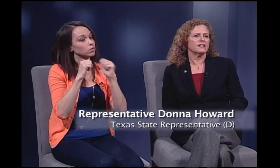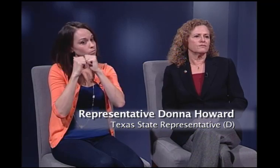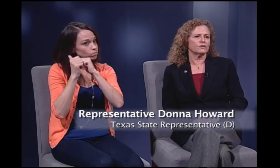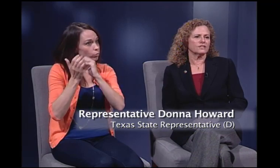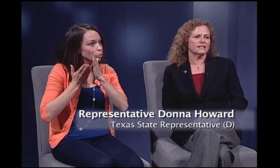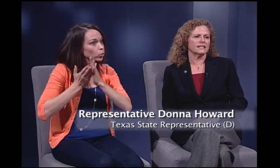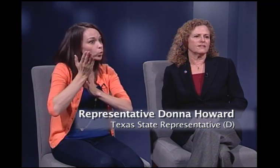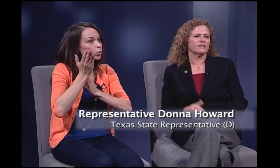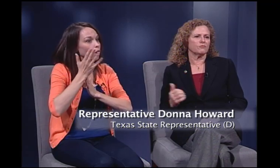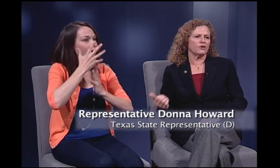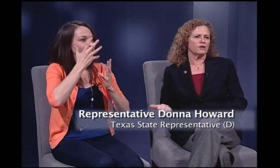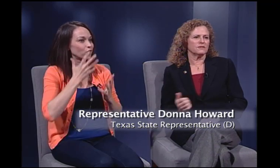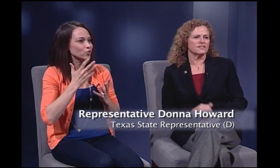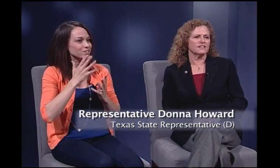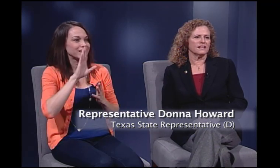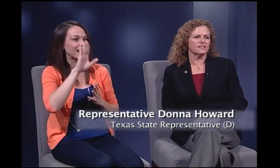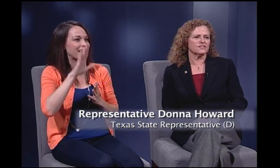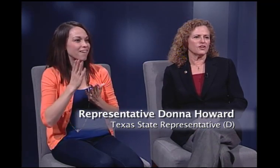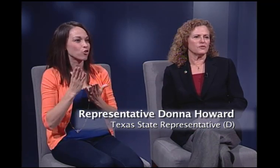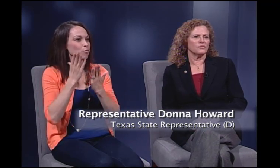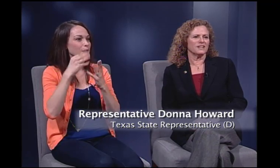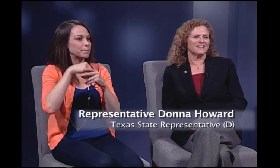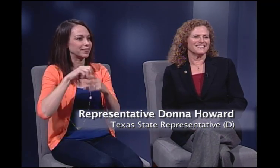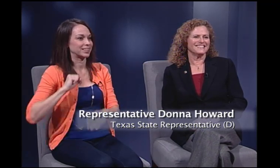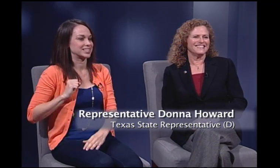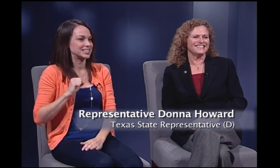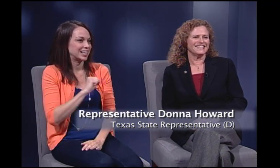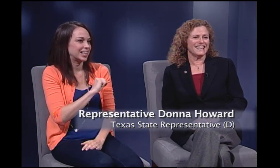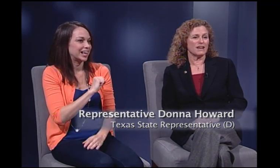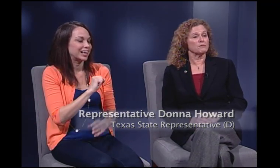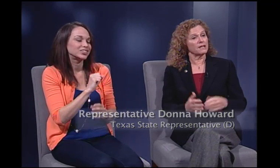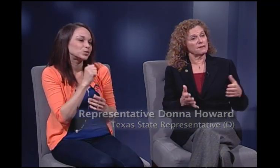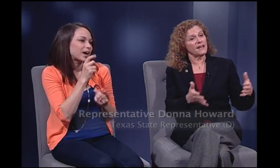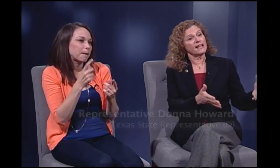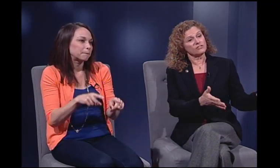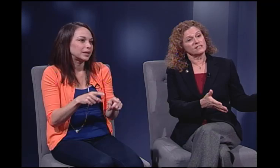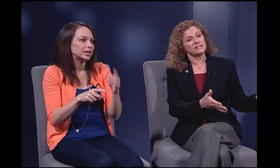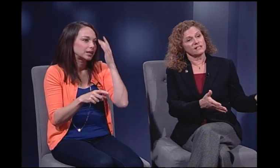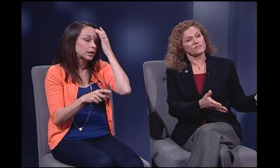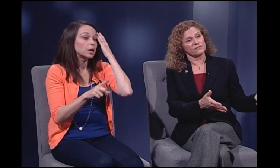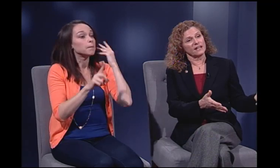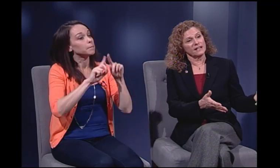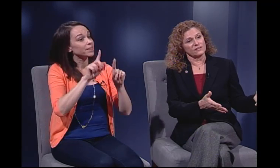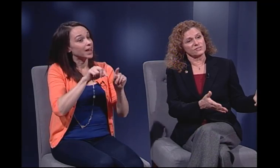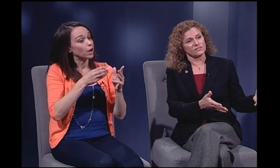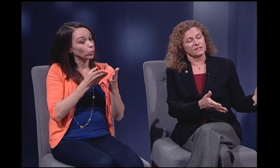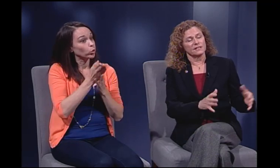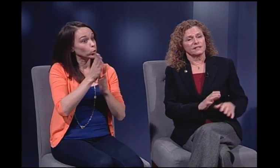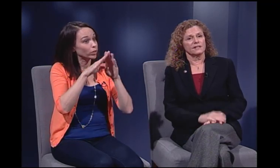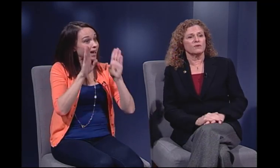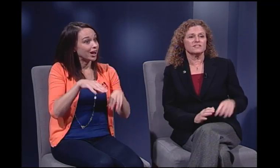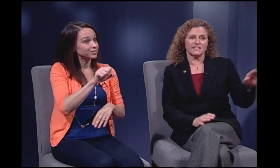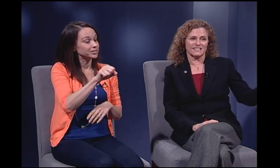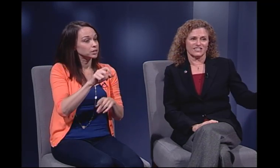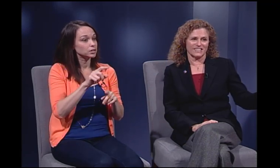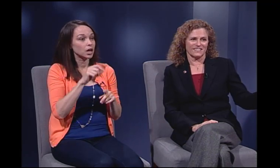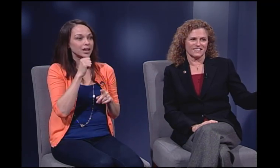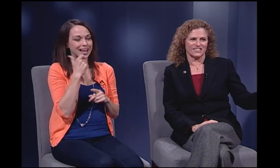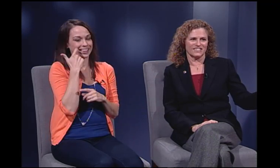Unfortunately, it never got brought up in the Senate, so it didn't happen, but I mean, that actually did get through the House. It wasn't this legislative session.